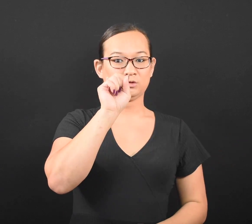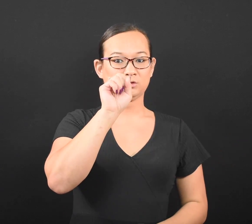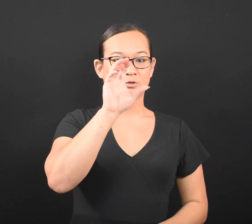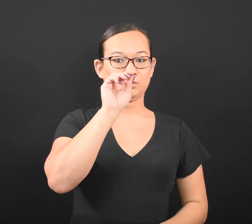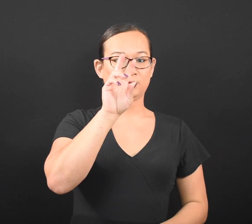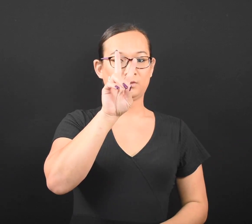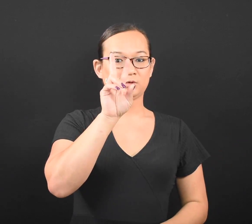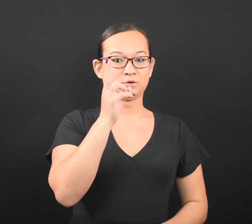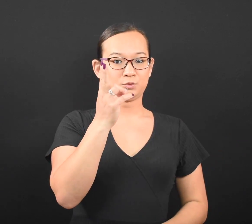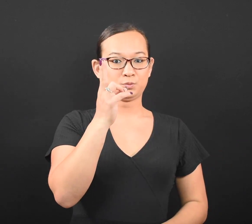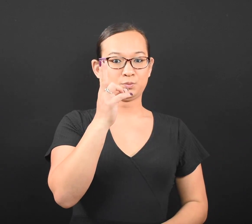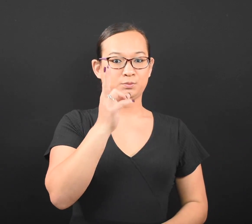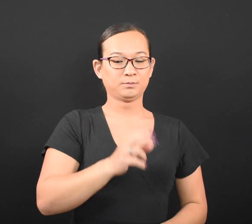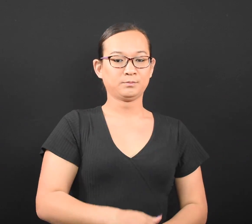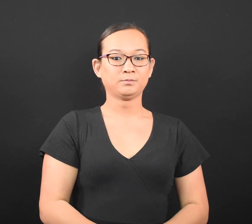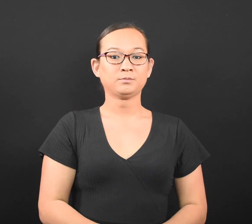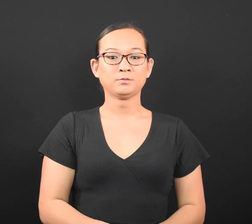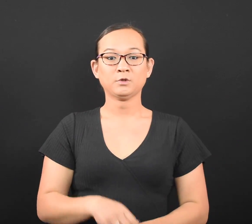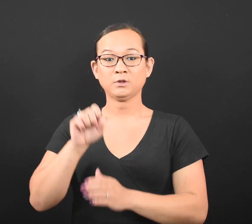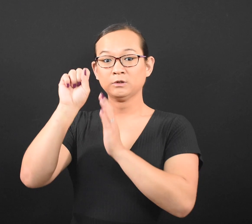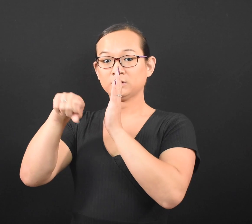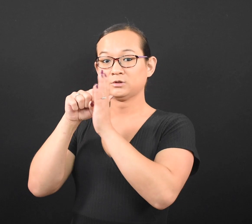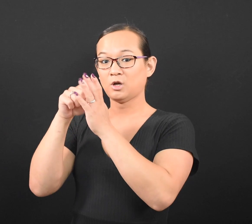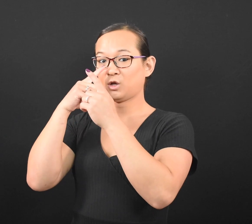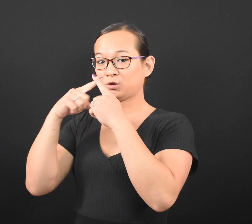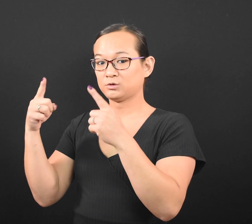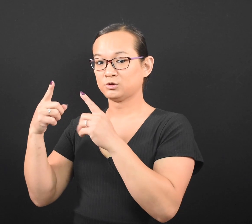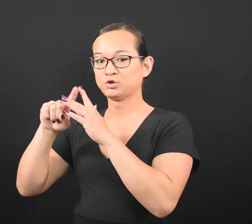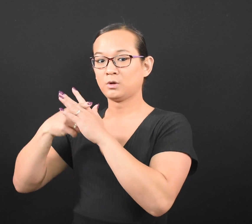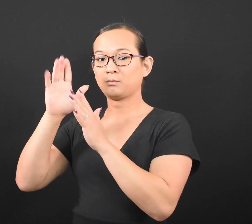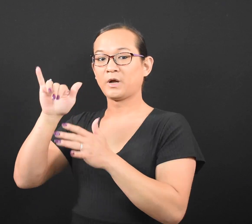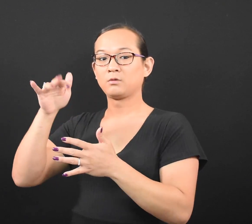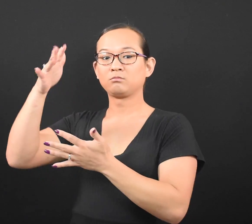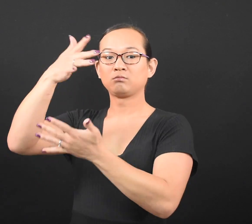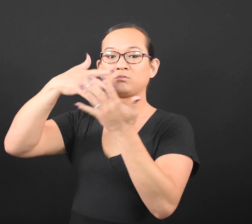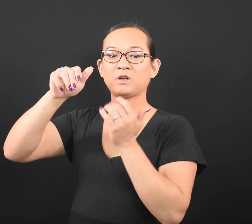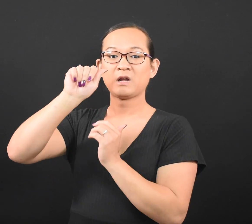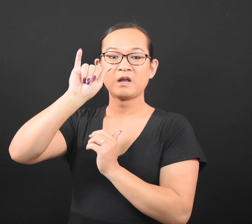SARS-CoV-2, the virus that causes COVID-19). Seasonal allergies triggered by airborne pollen